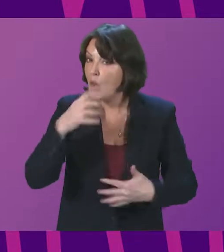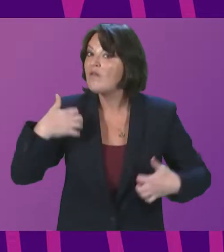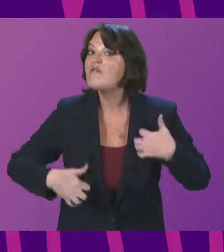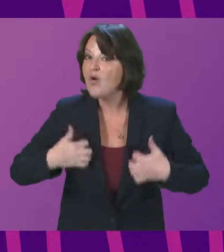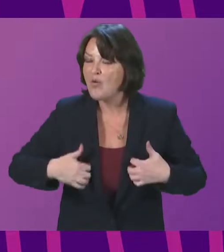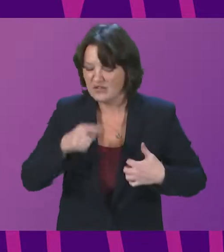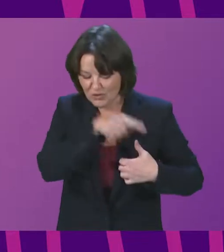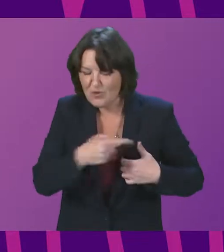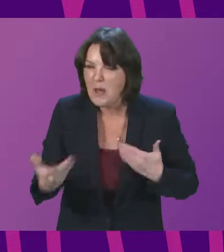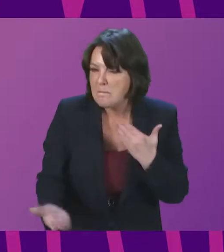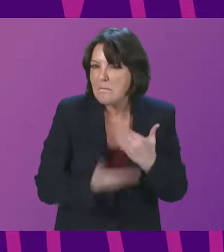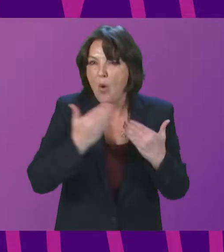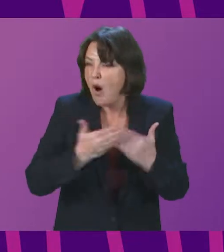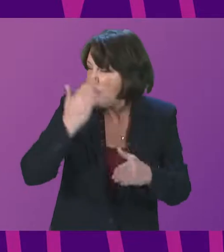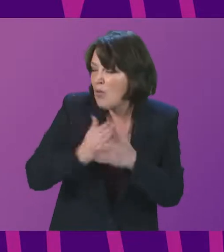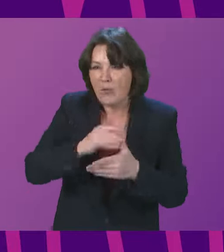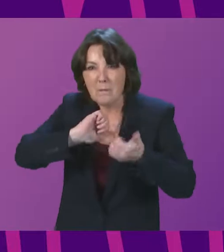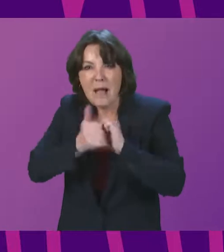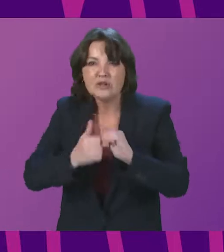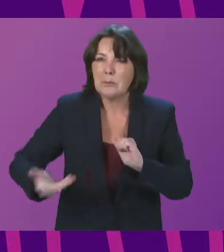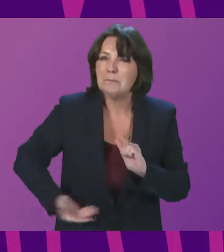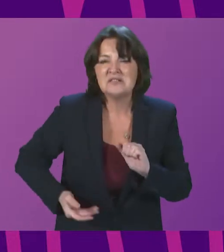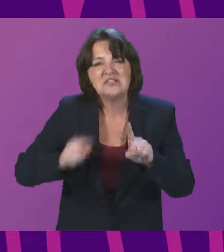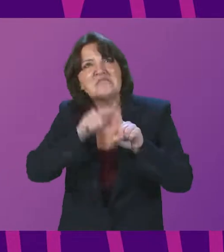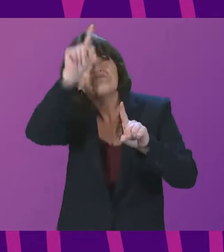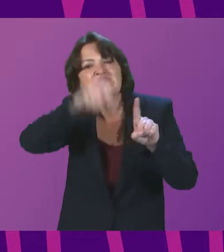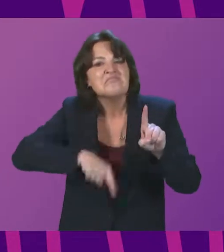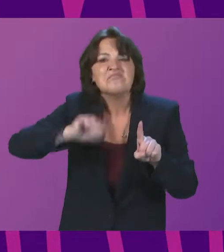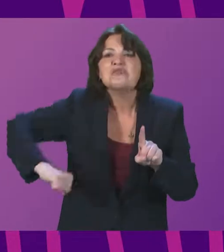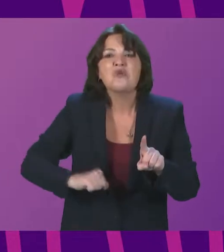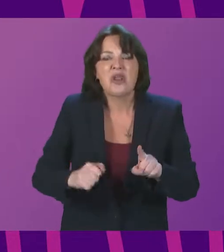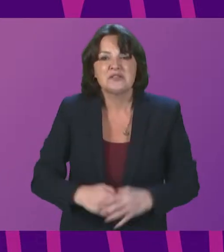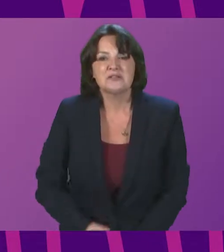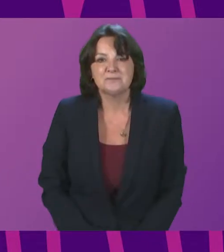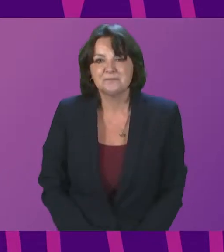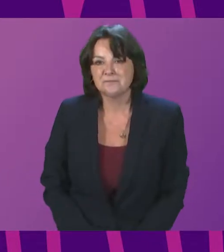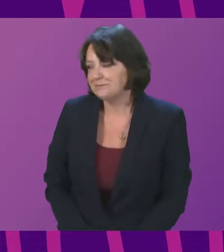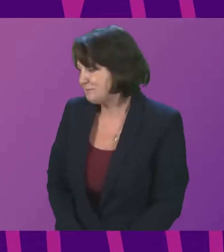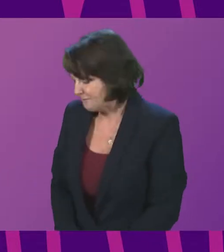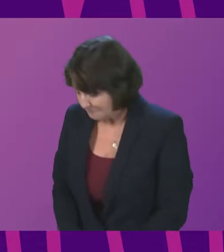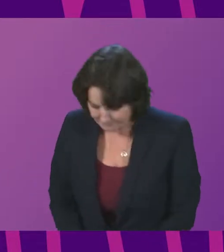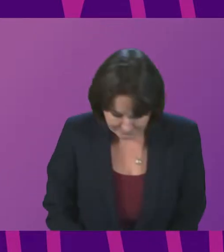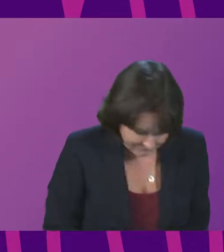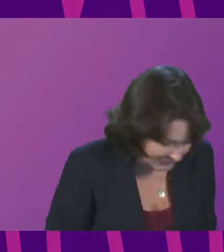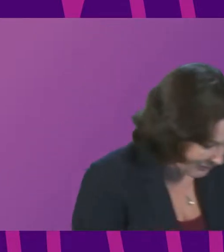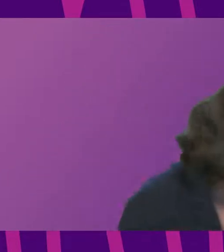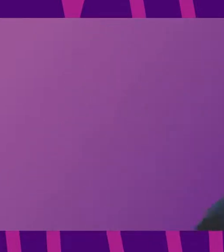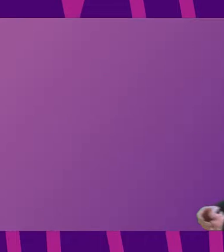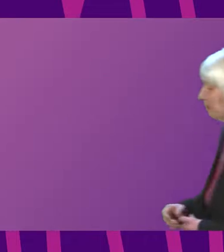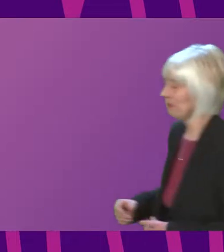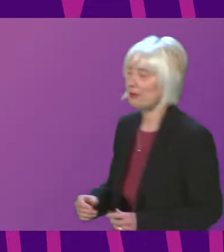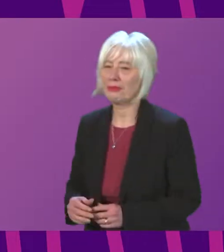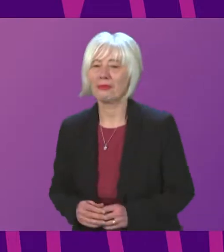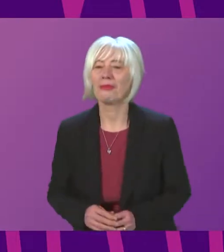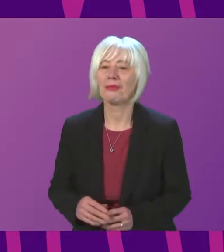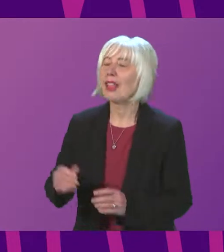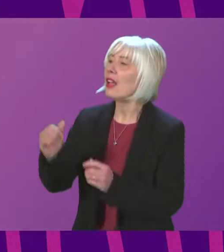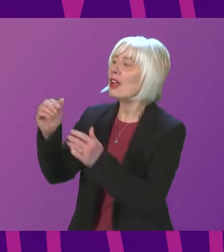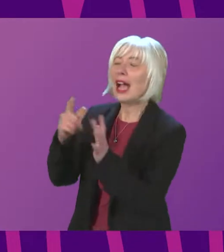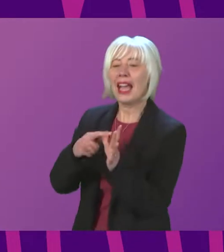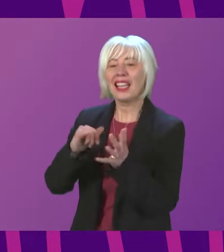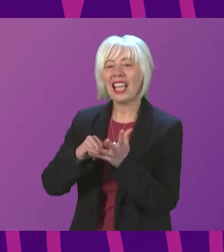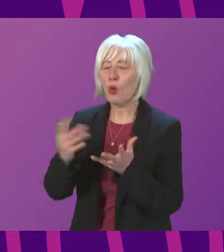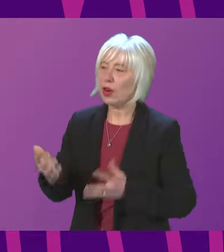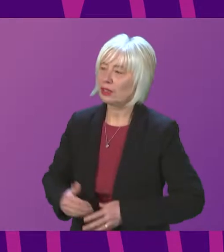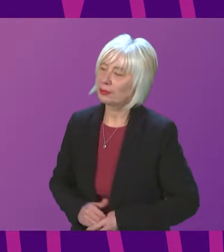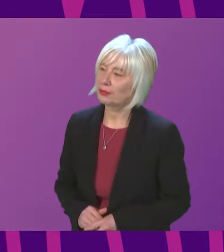on that, working in partnership with businesses the length and breadth of